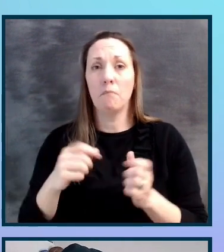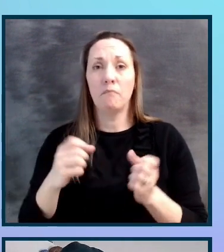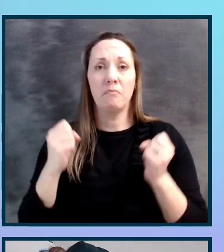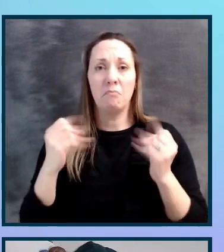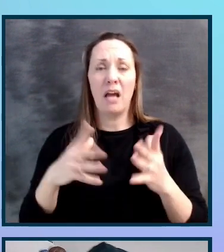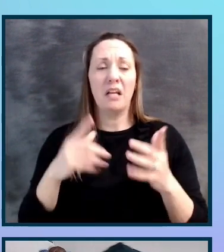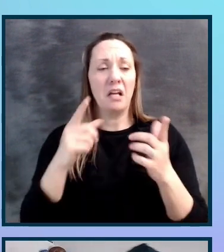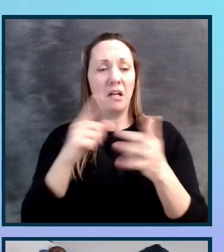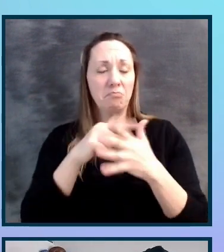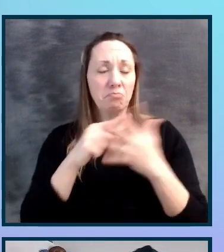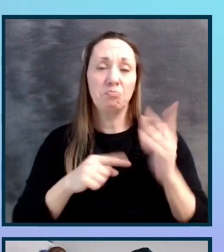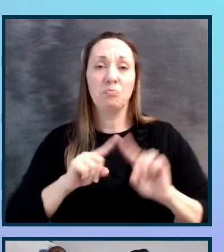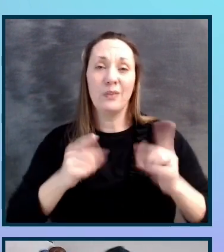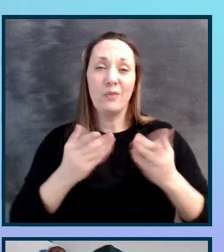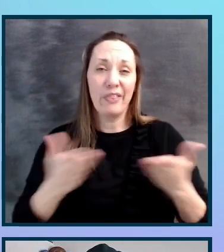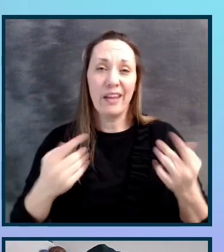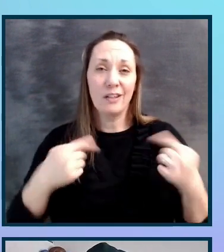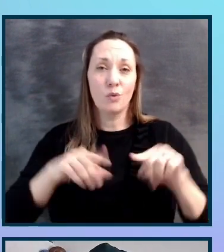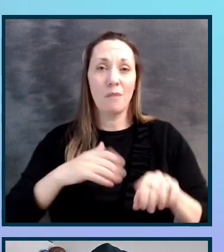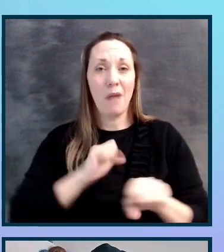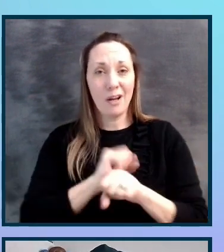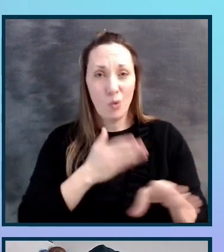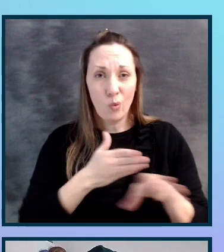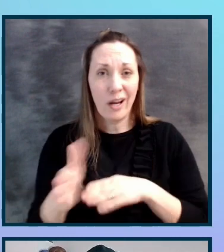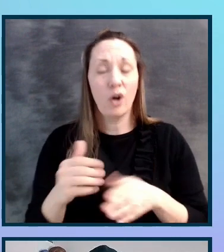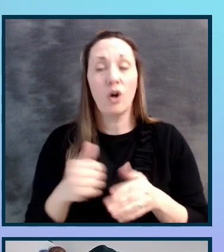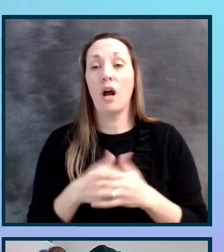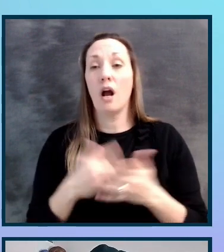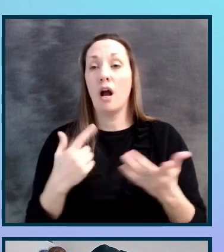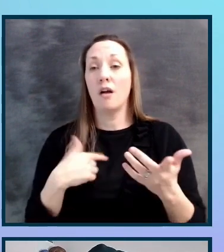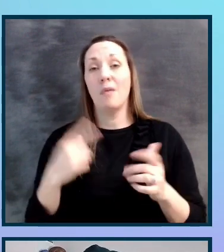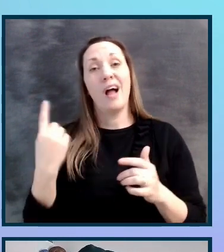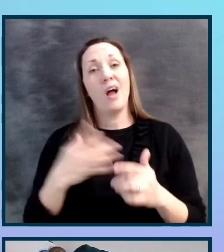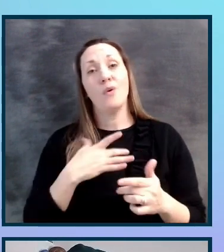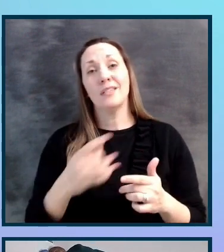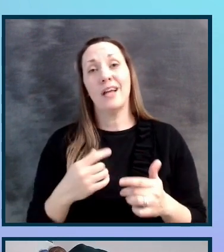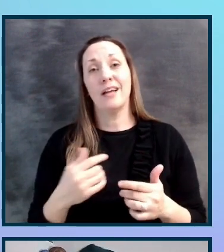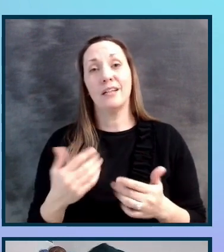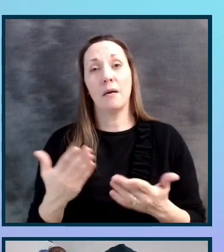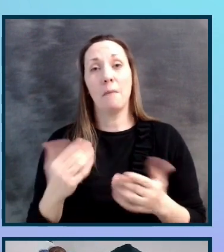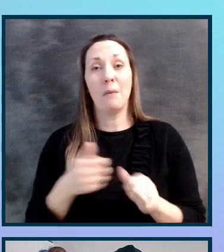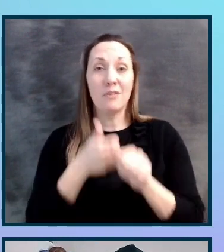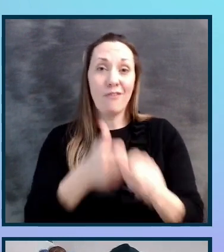in my accessibility career. I'll put these up at the end, but I always like to have people follow me on Twitter.